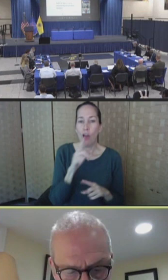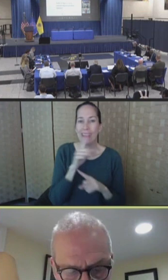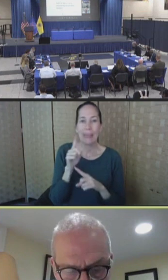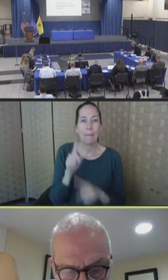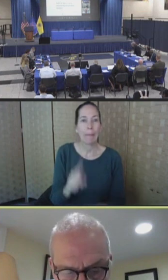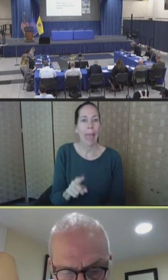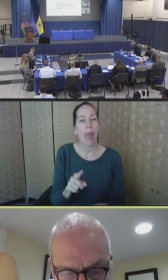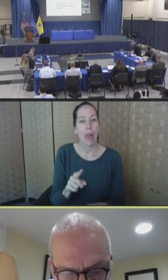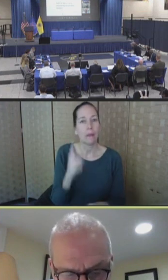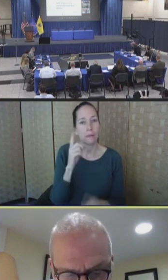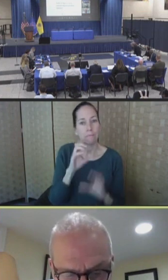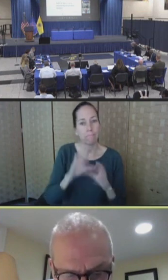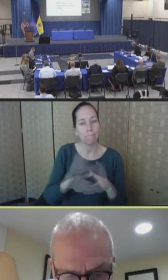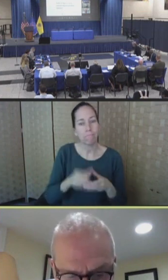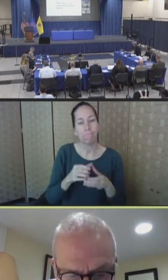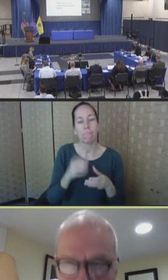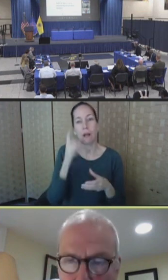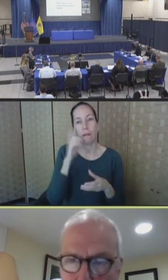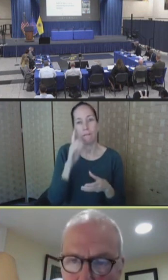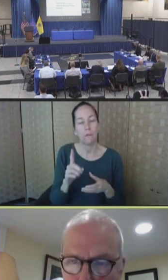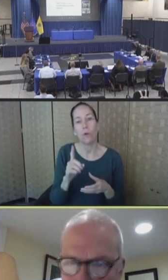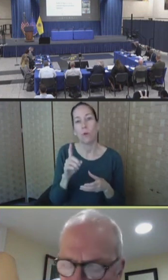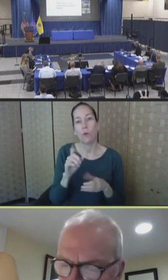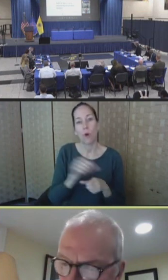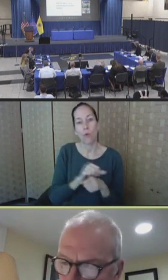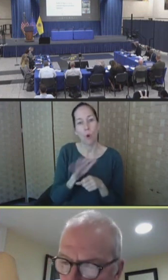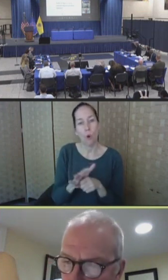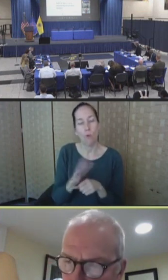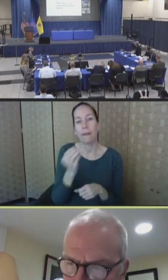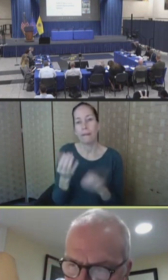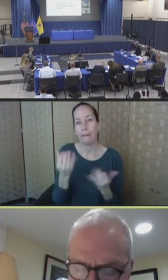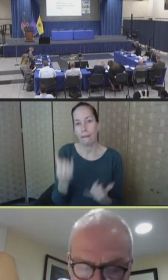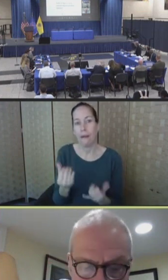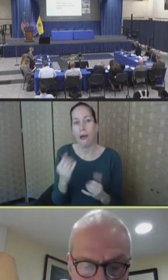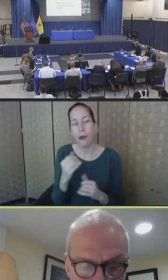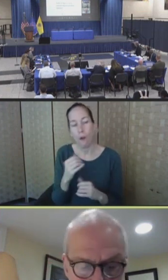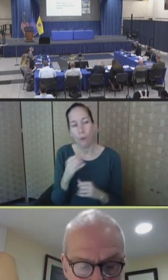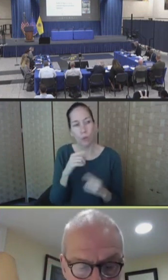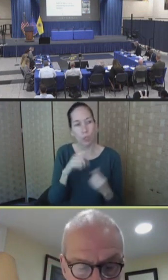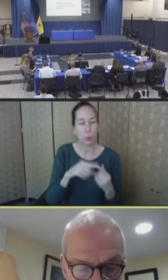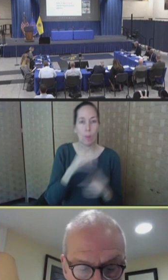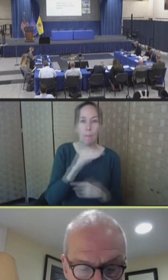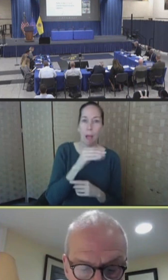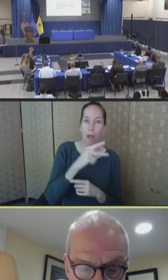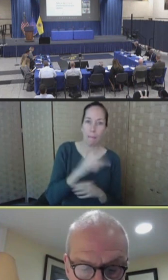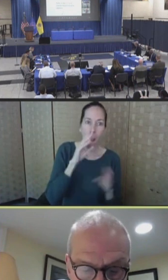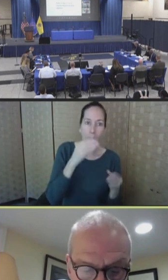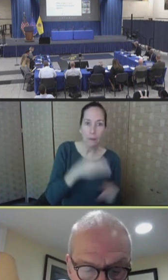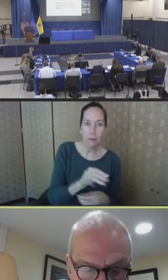as well as also now recently monkeypox. A major part of that effort is to support local health